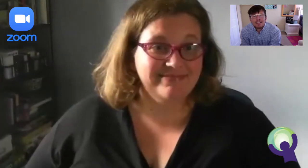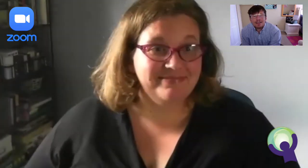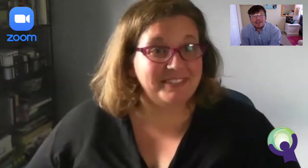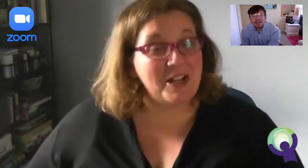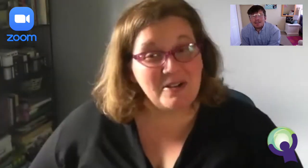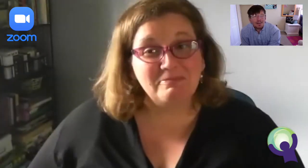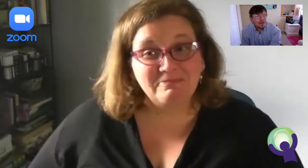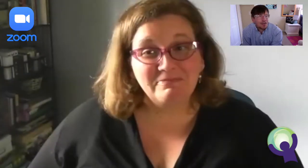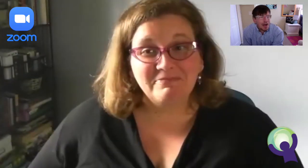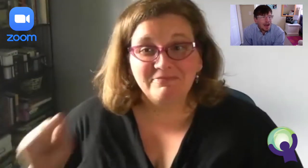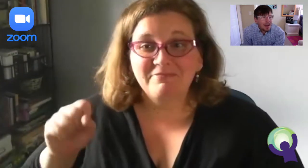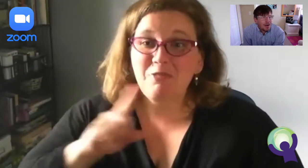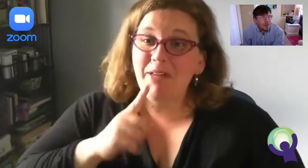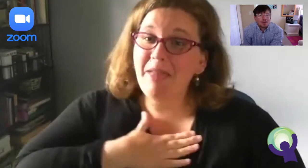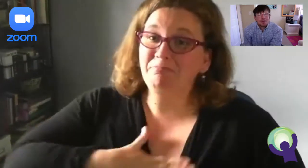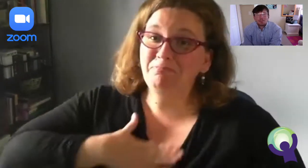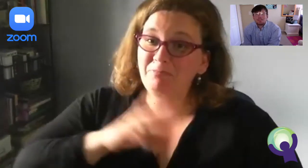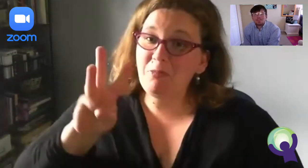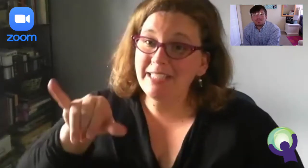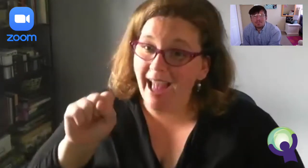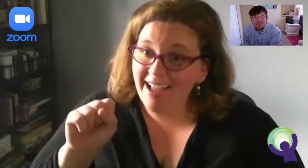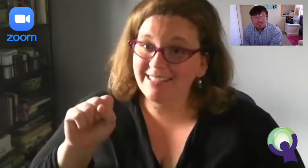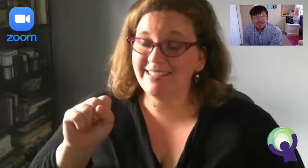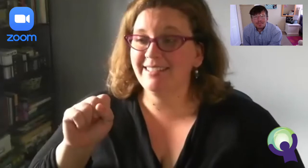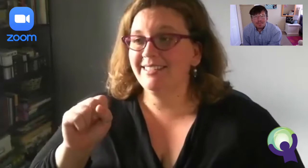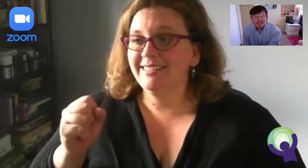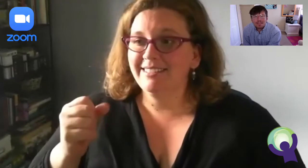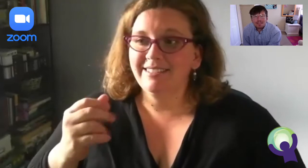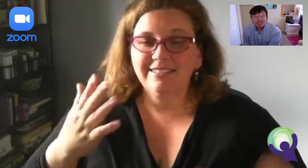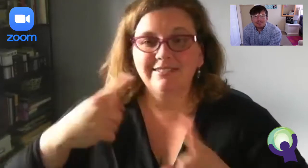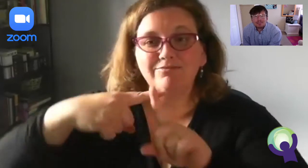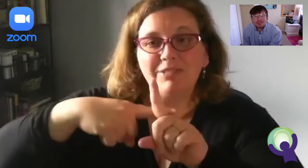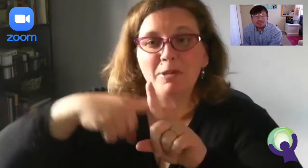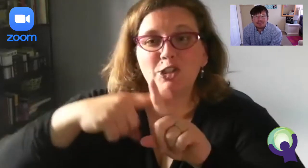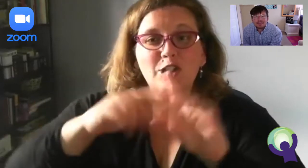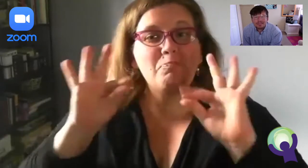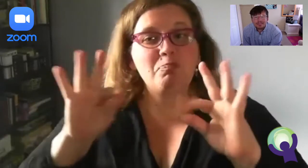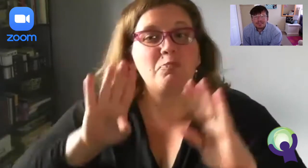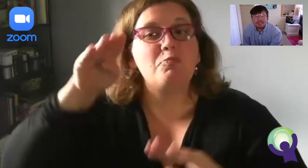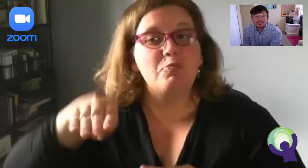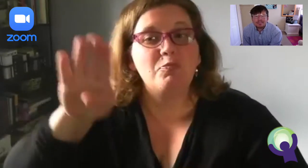And I have since settled here, so yeah, I really enjoy Wisconsin. The temperature